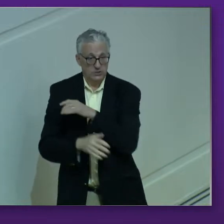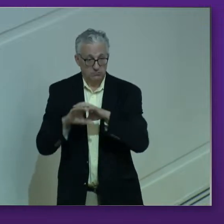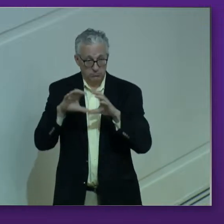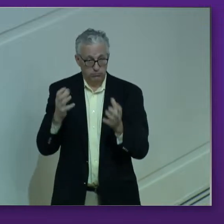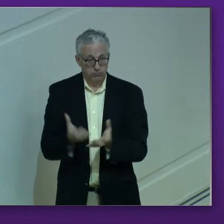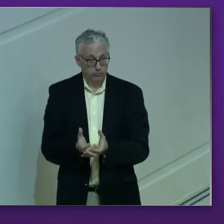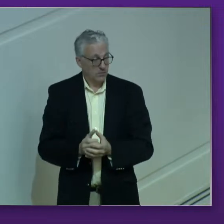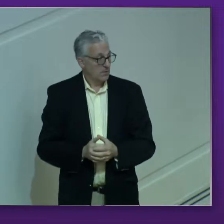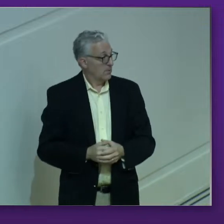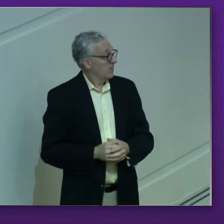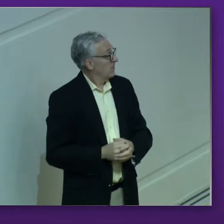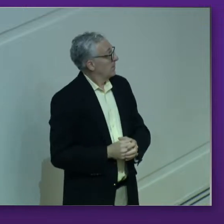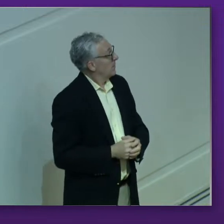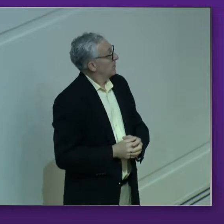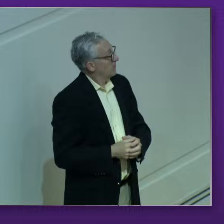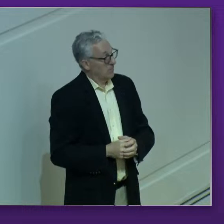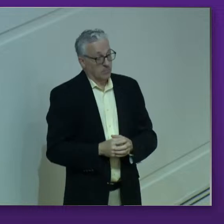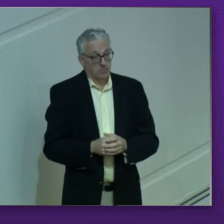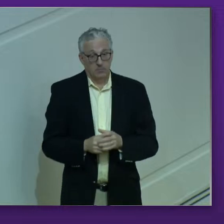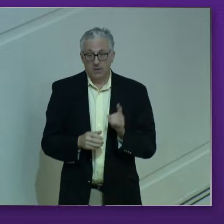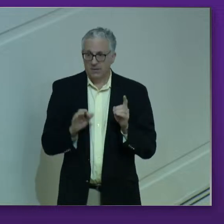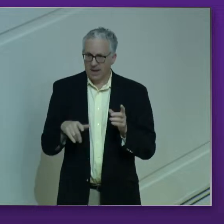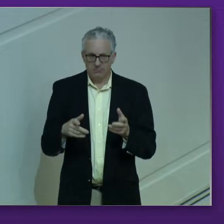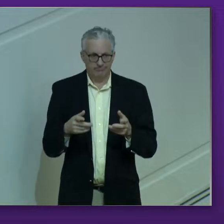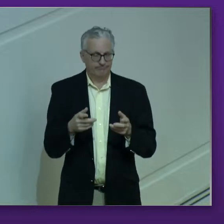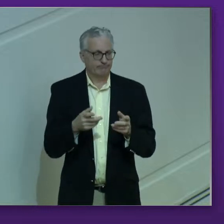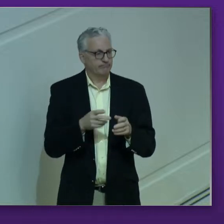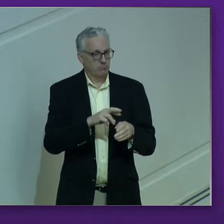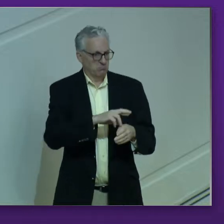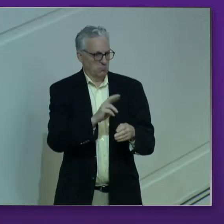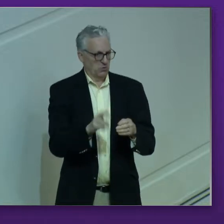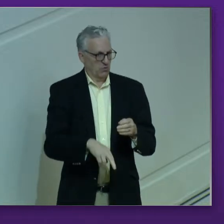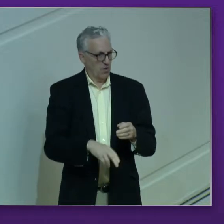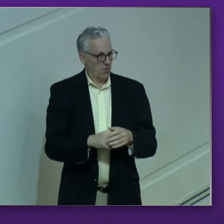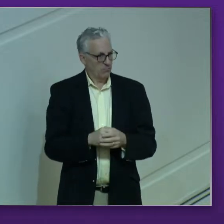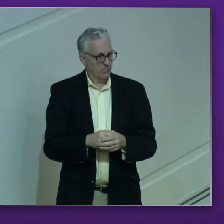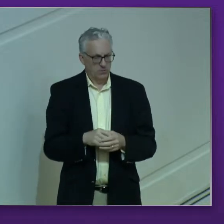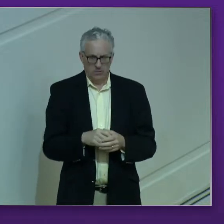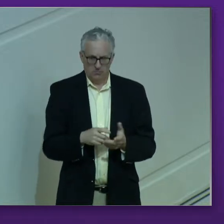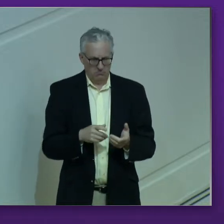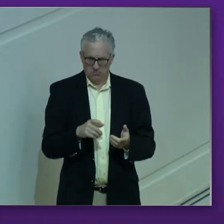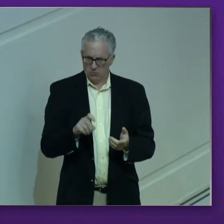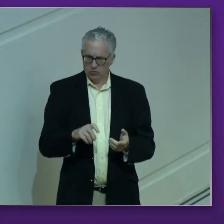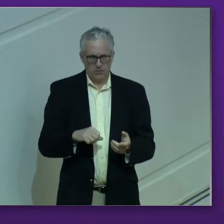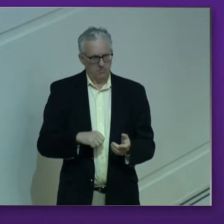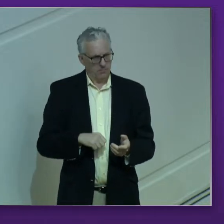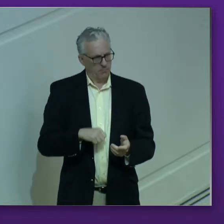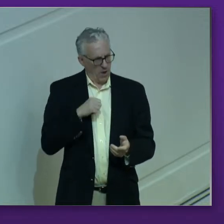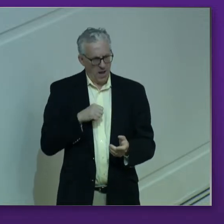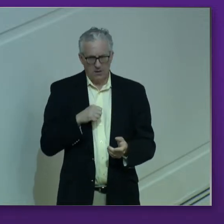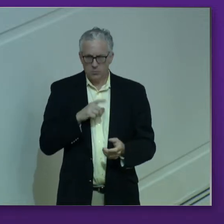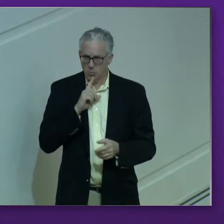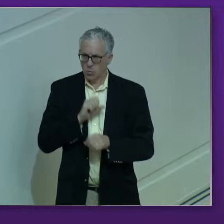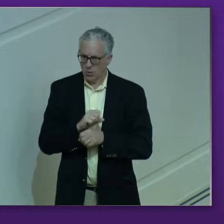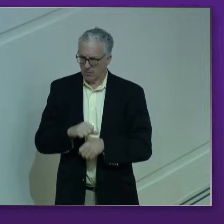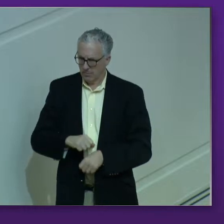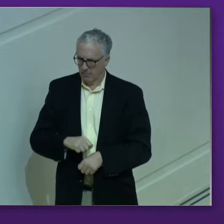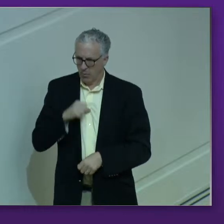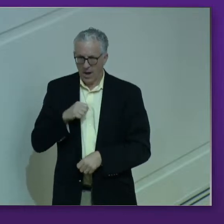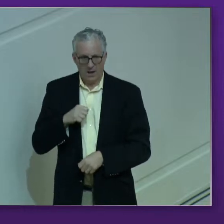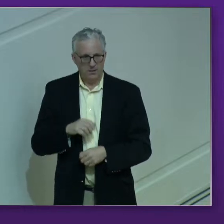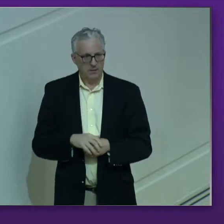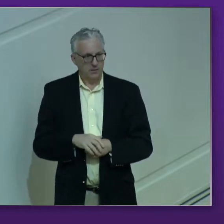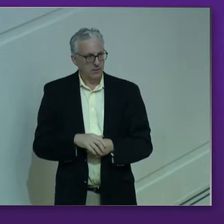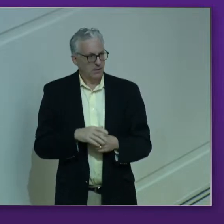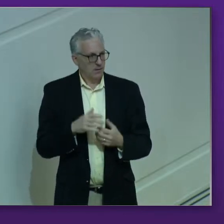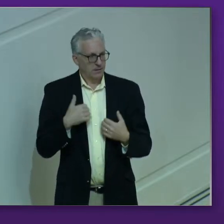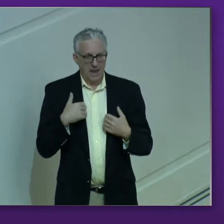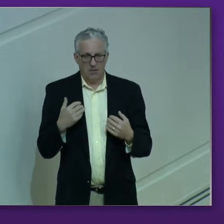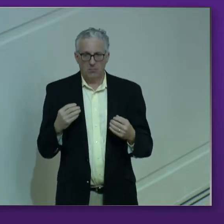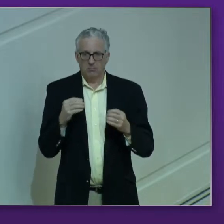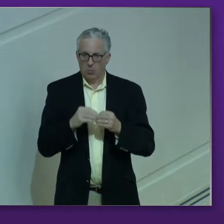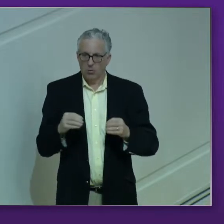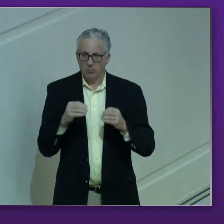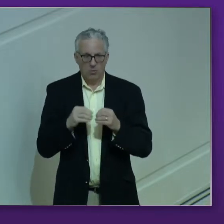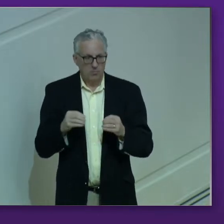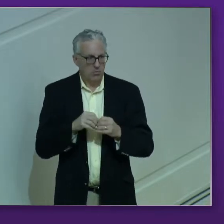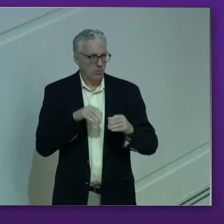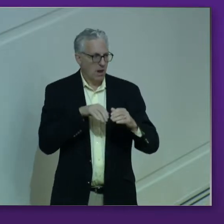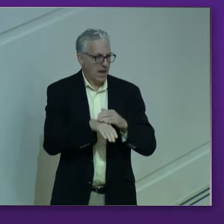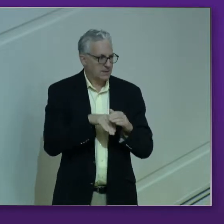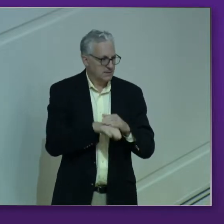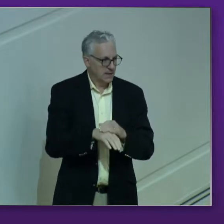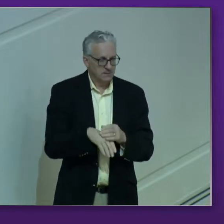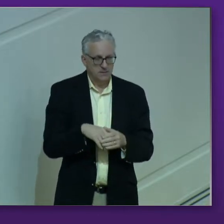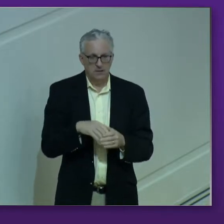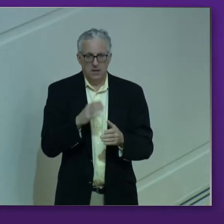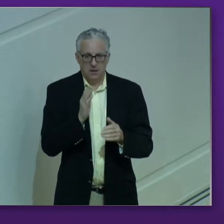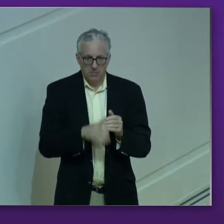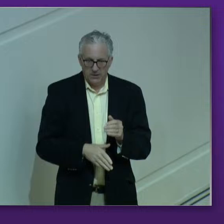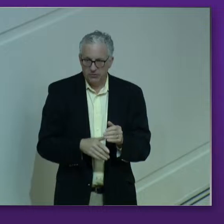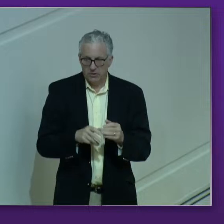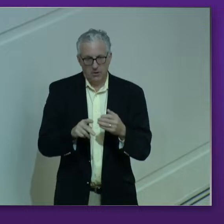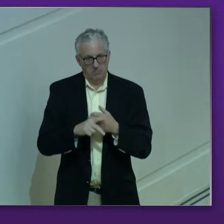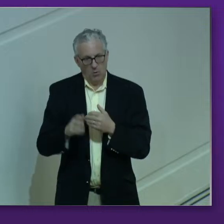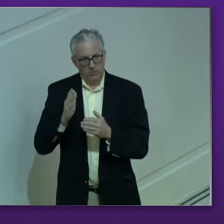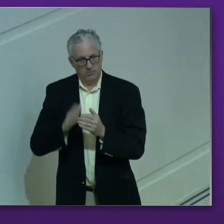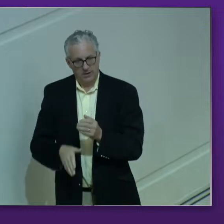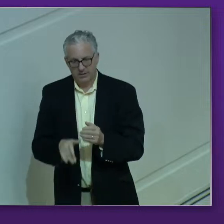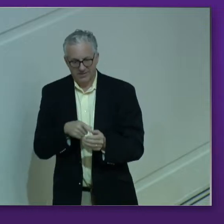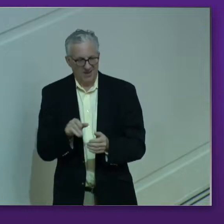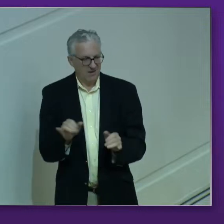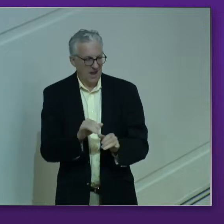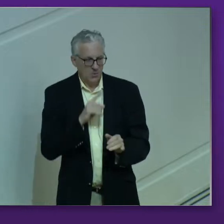REPRESENT 118 COUNTRIES.